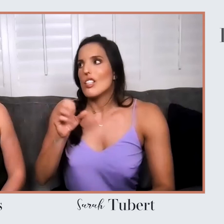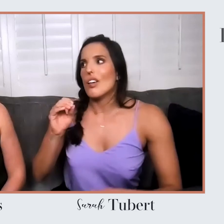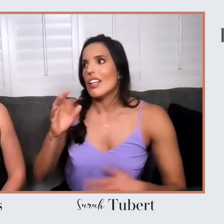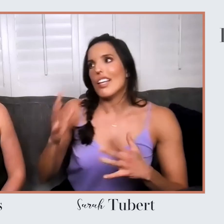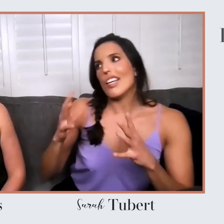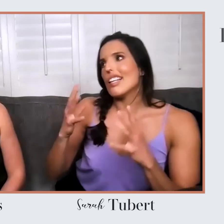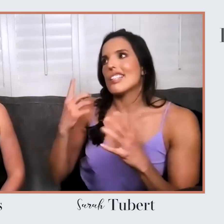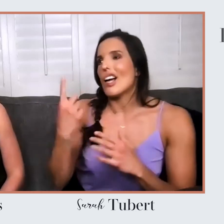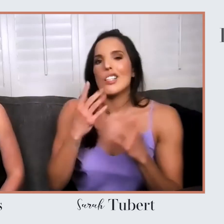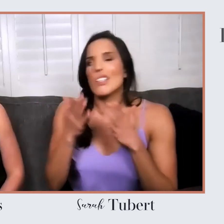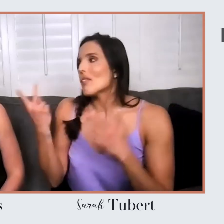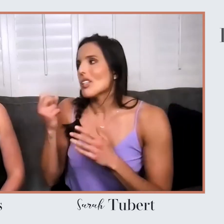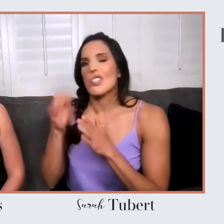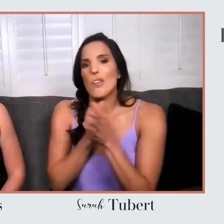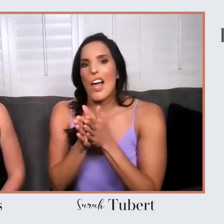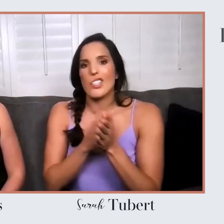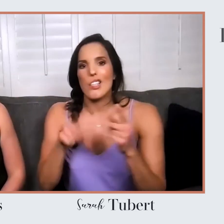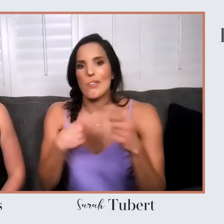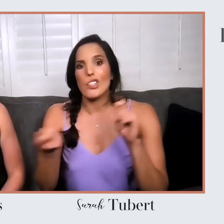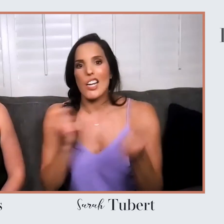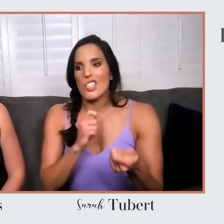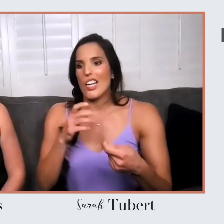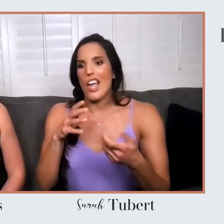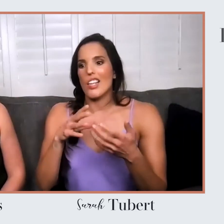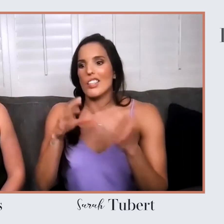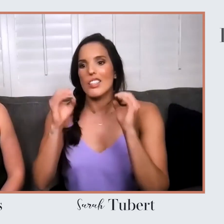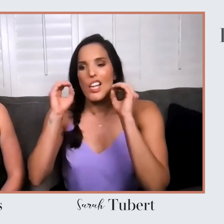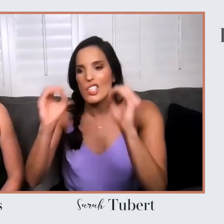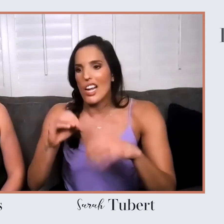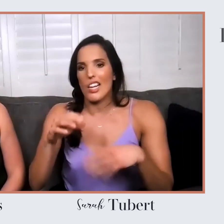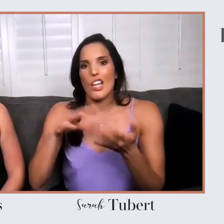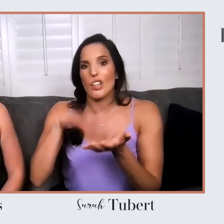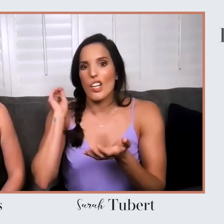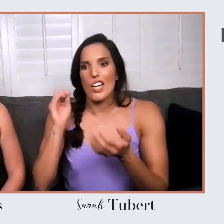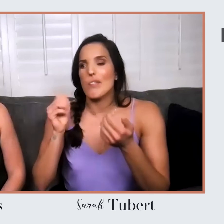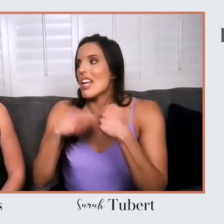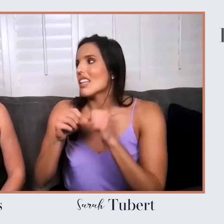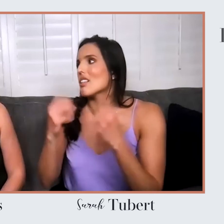So it's something that we're so passionate about, changing and educating and learning and making this a